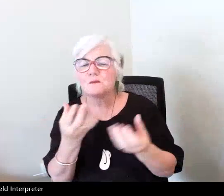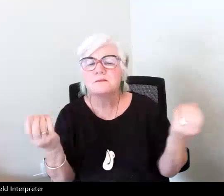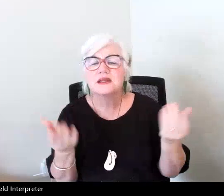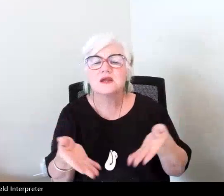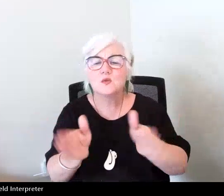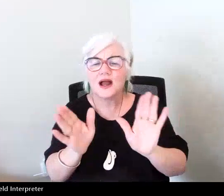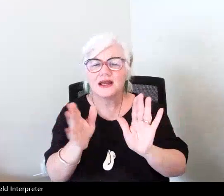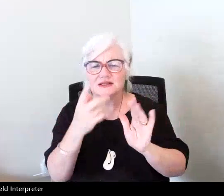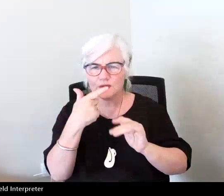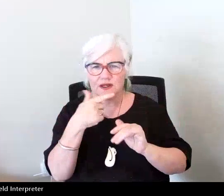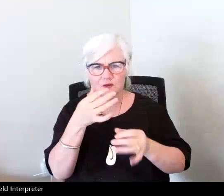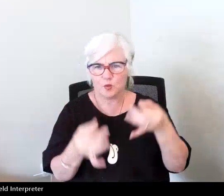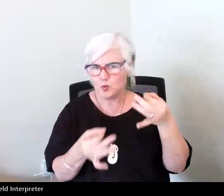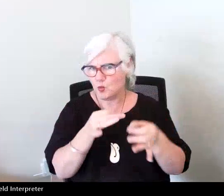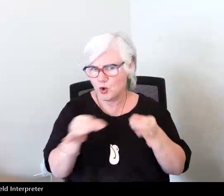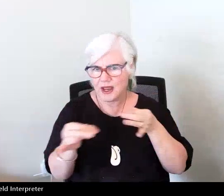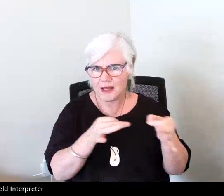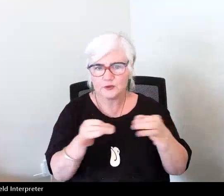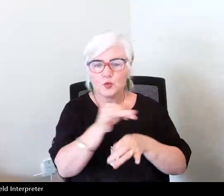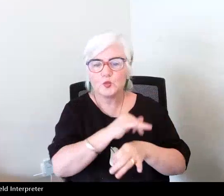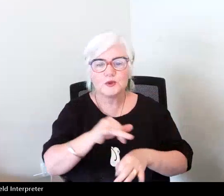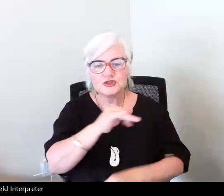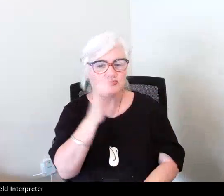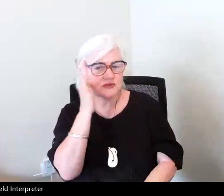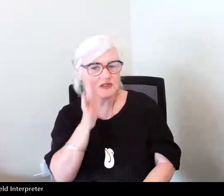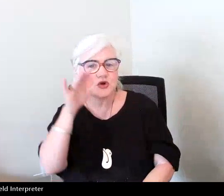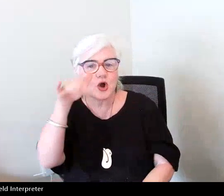Thank you so much, thank you. And the second